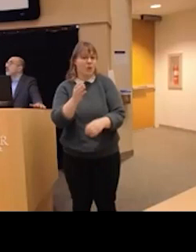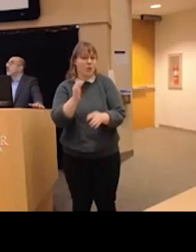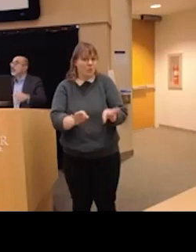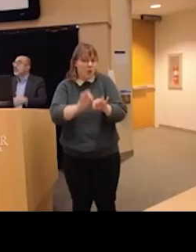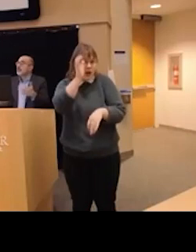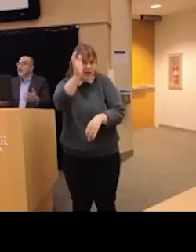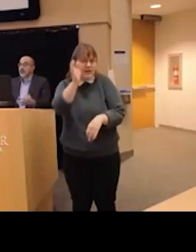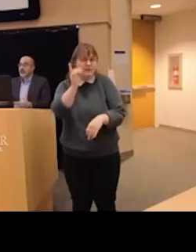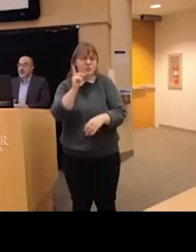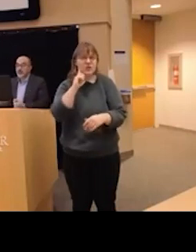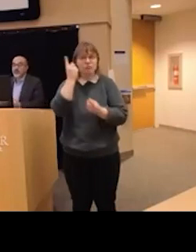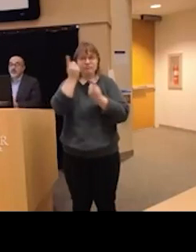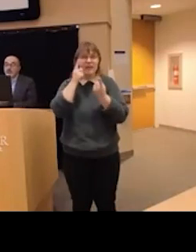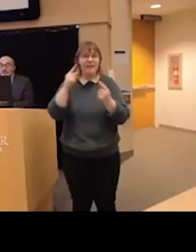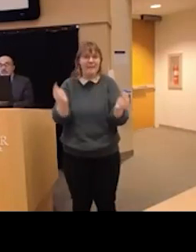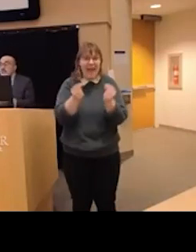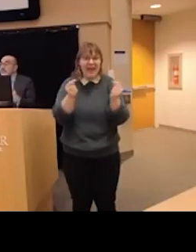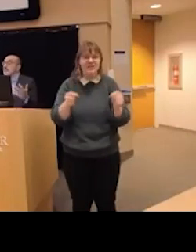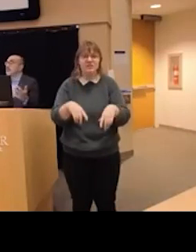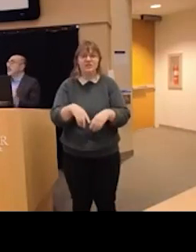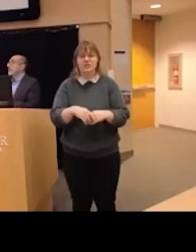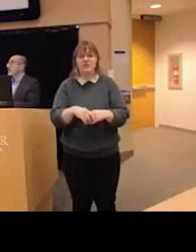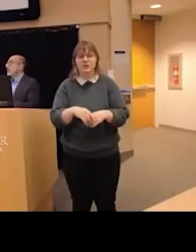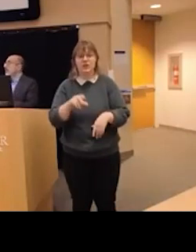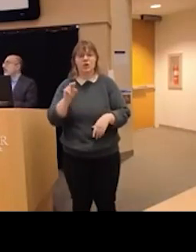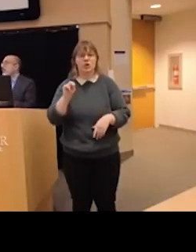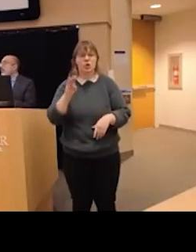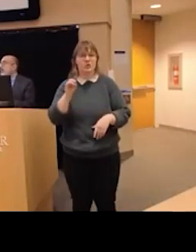know when you're thinking about pain you know we think about first no cepto pain that's the type of